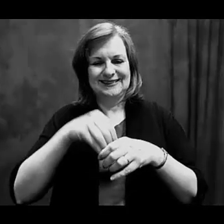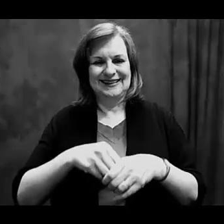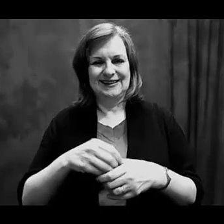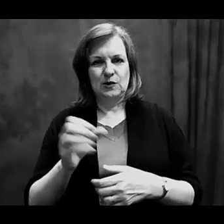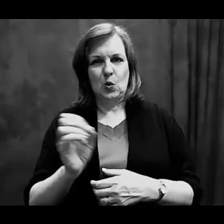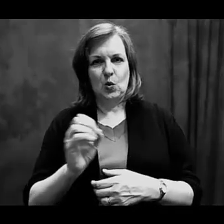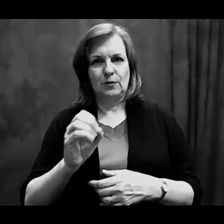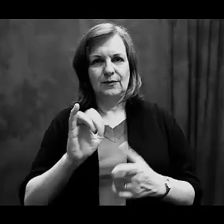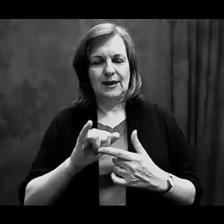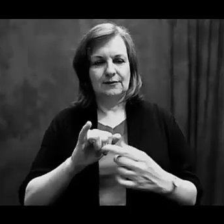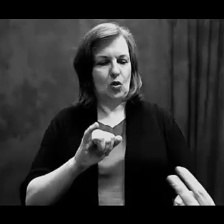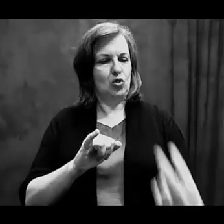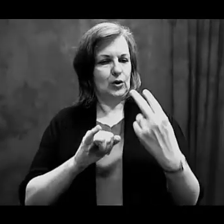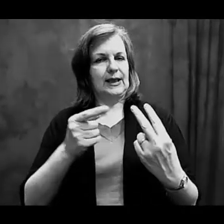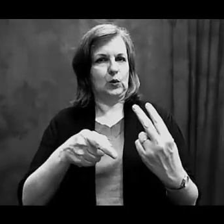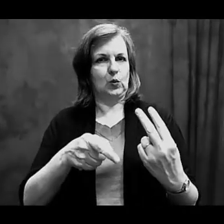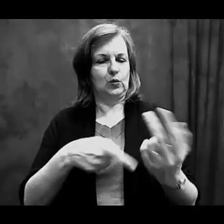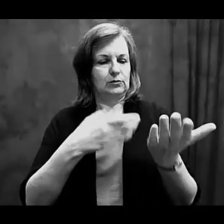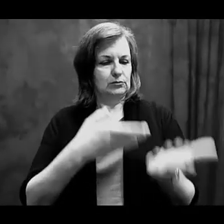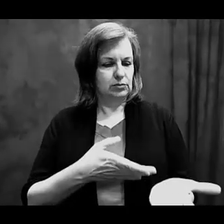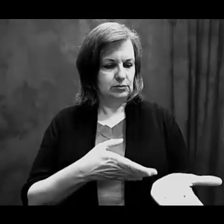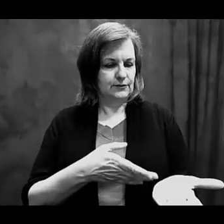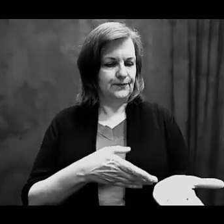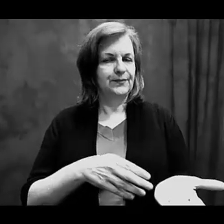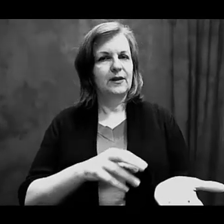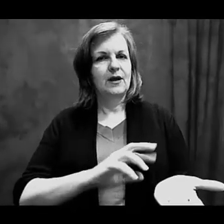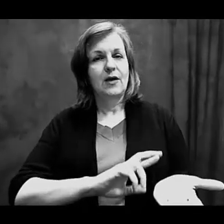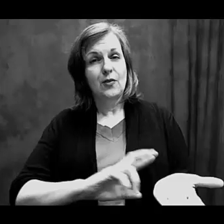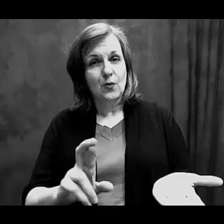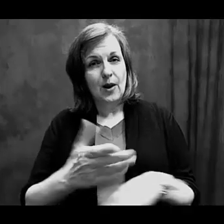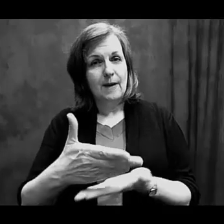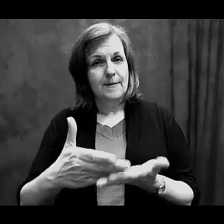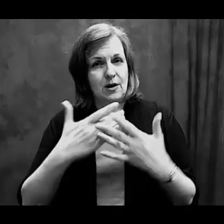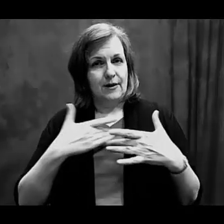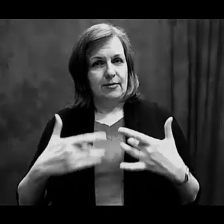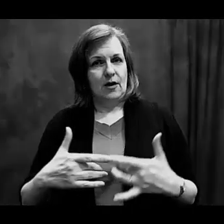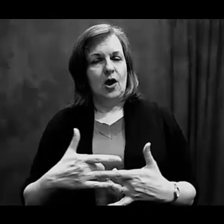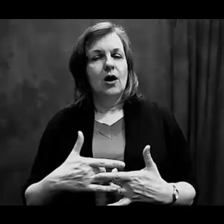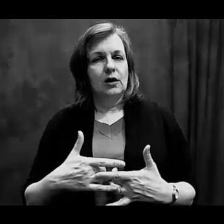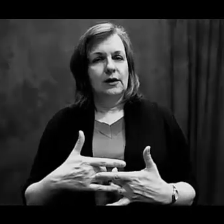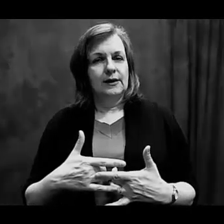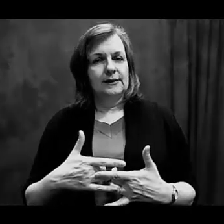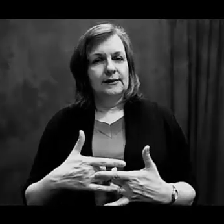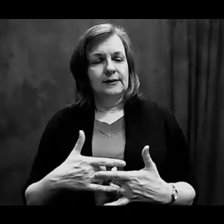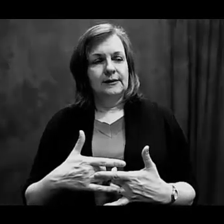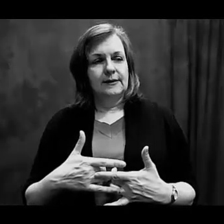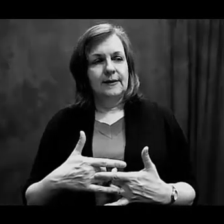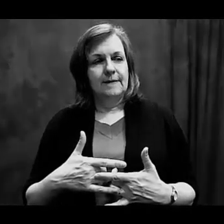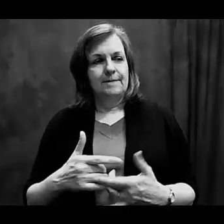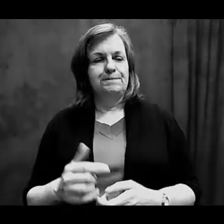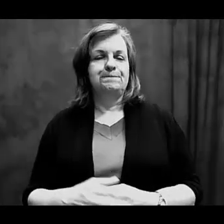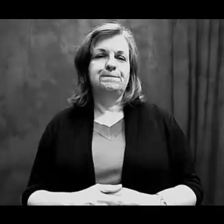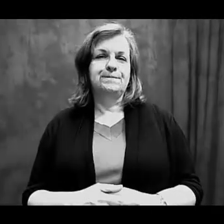organism that is sitting here looking at me --- I know the heart to head ratio is a little off here!